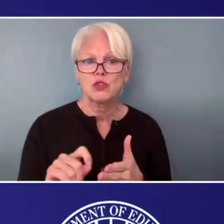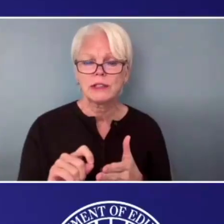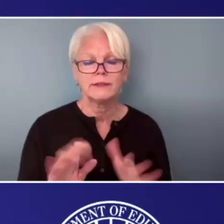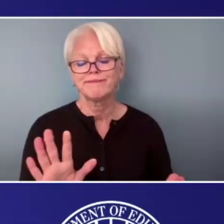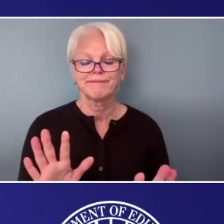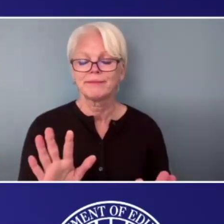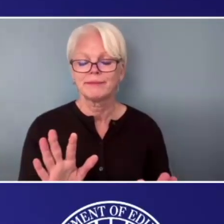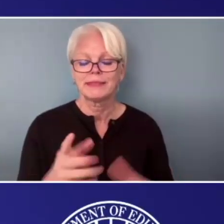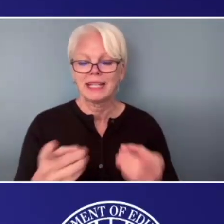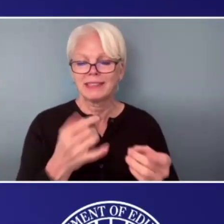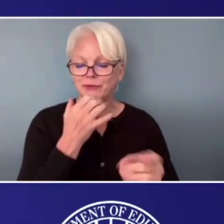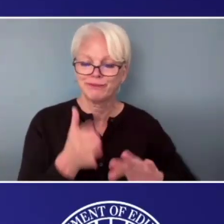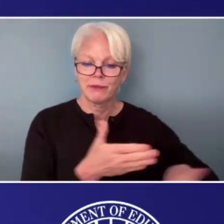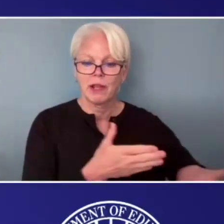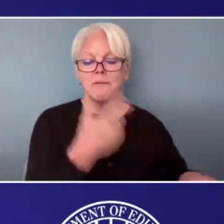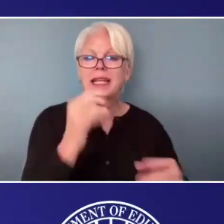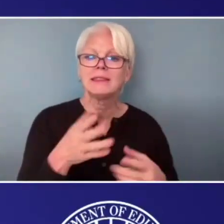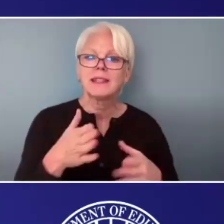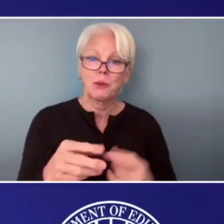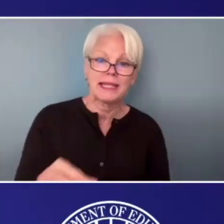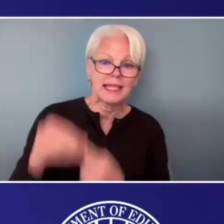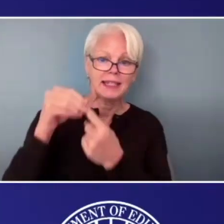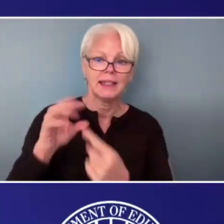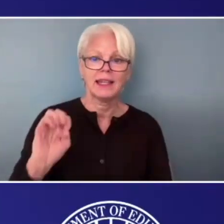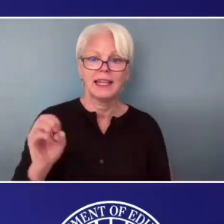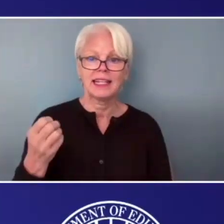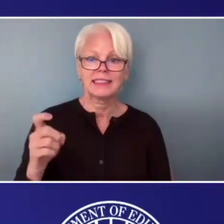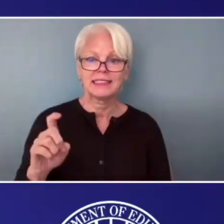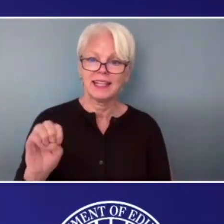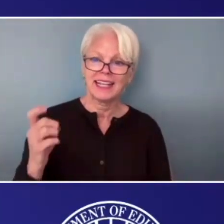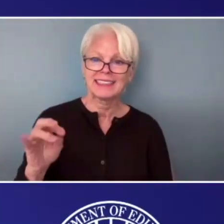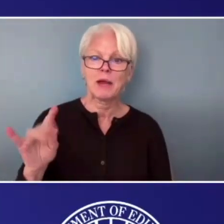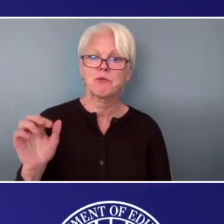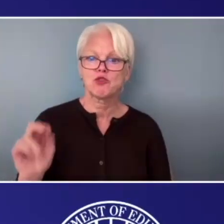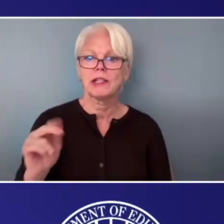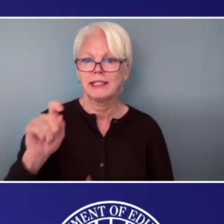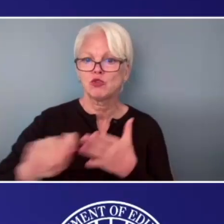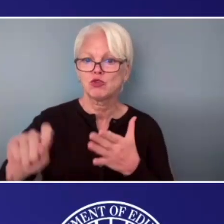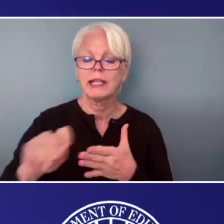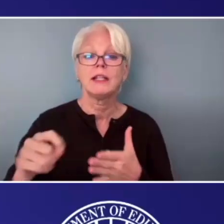the exception basically is written, we realistically believe that a very